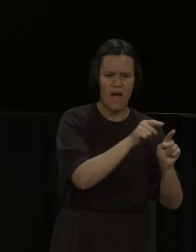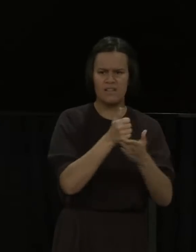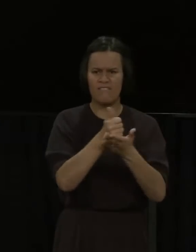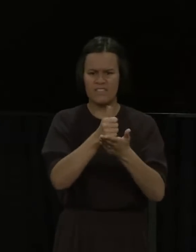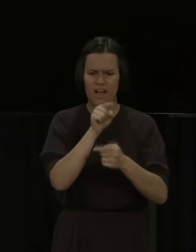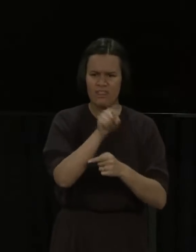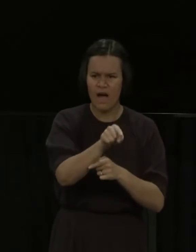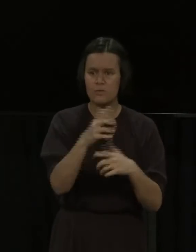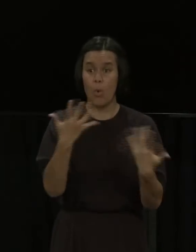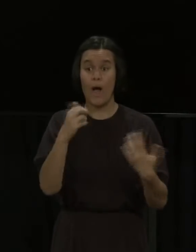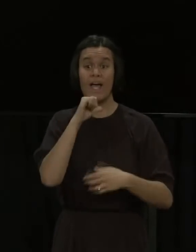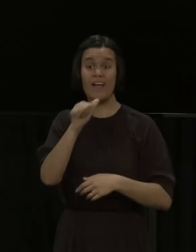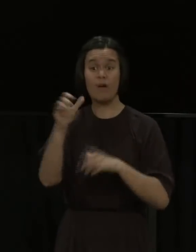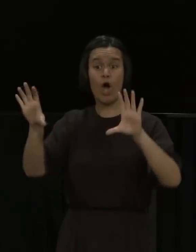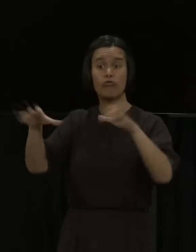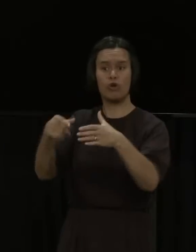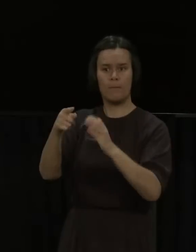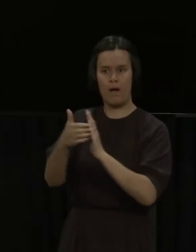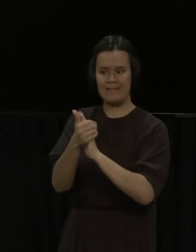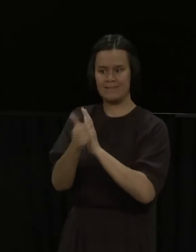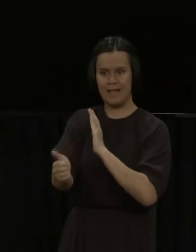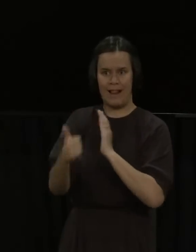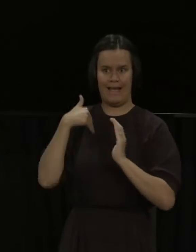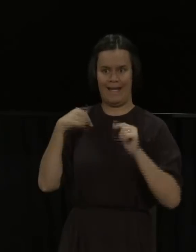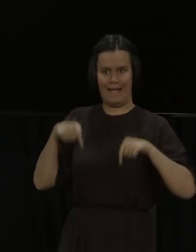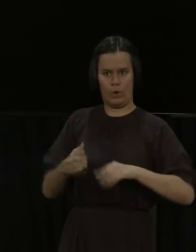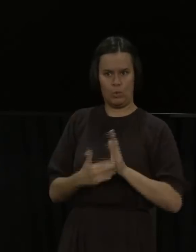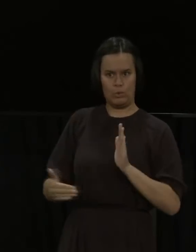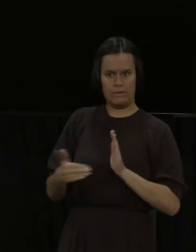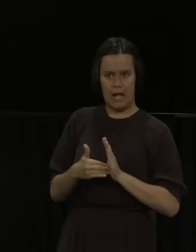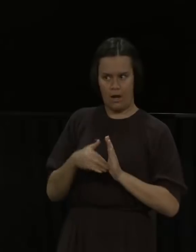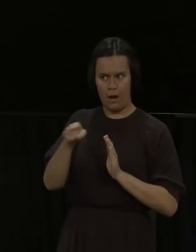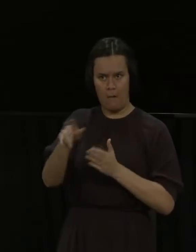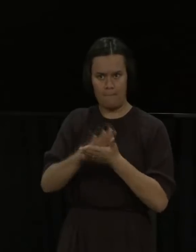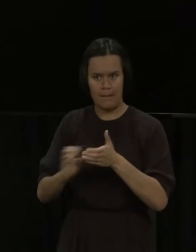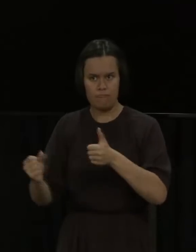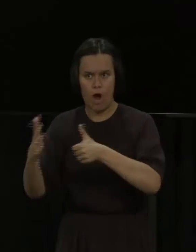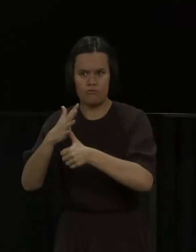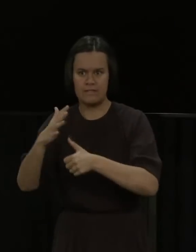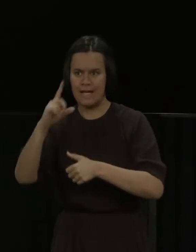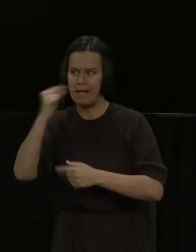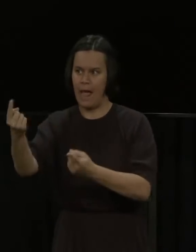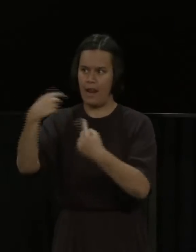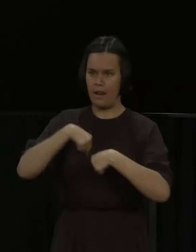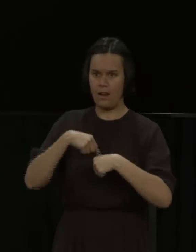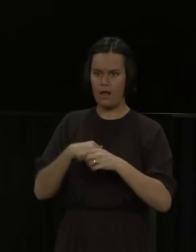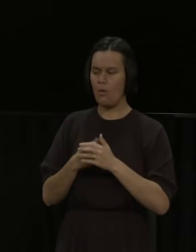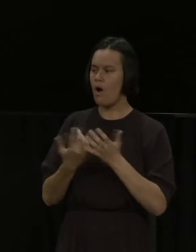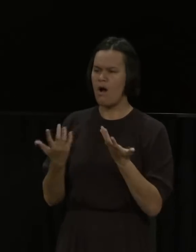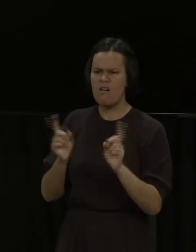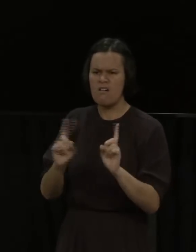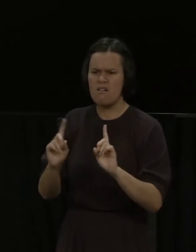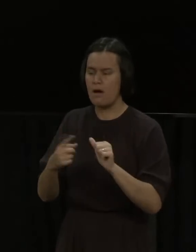Do you have some idea of wo would be likely, skilled migrants, for example, people